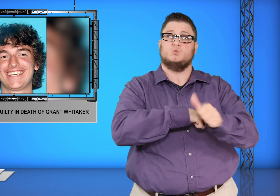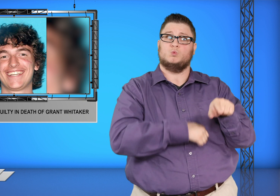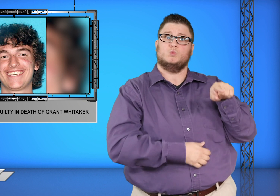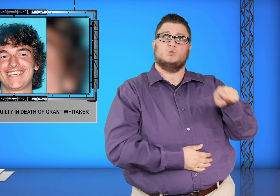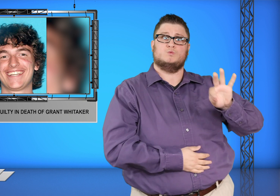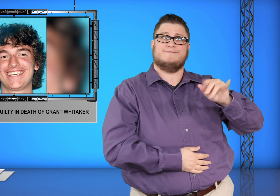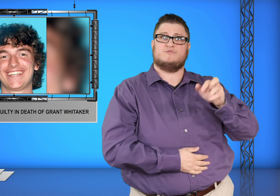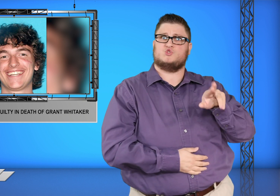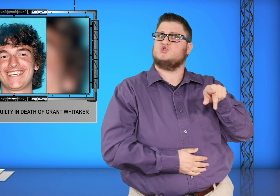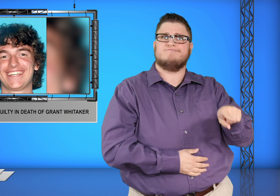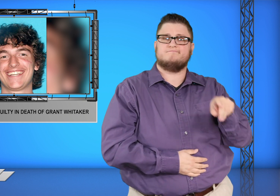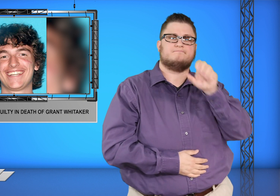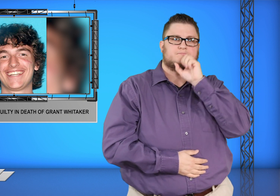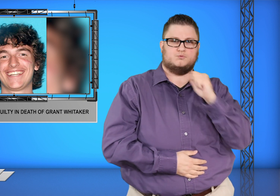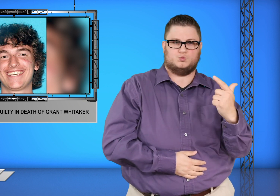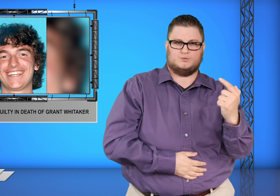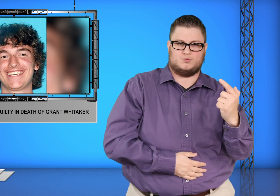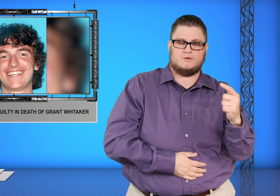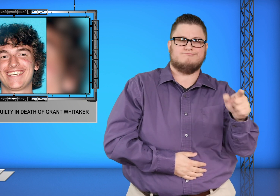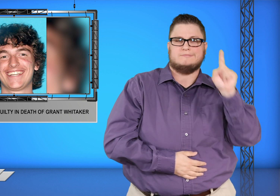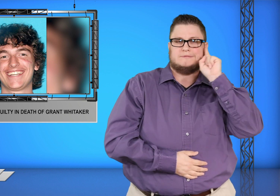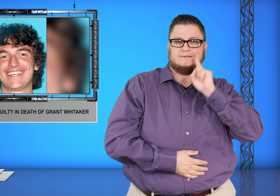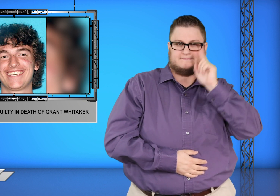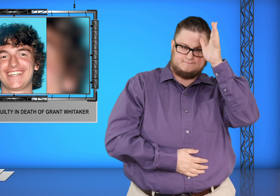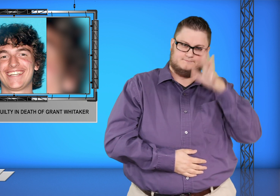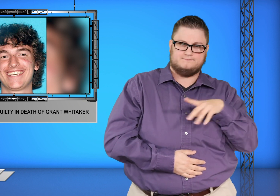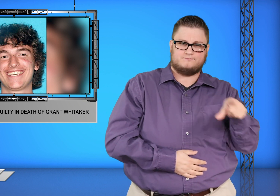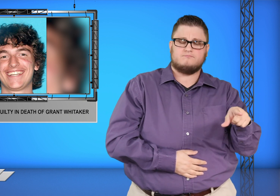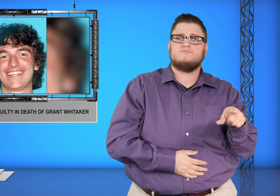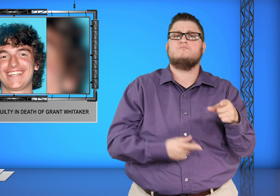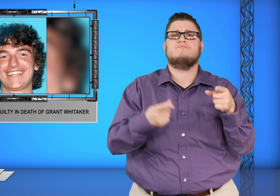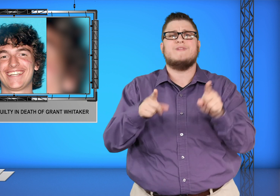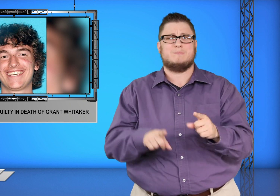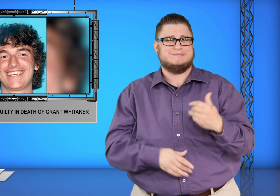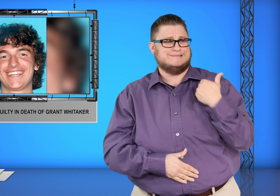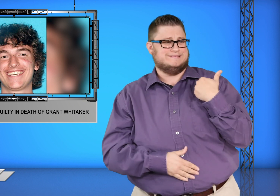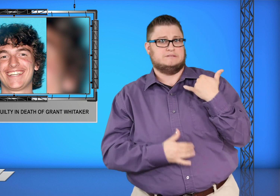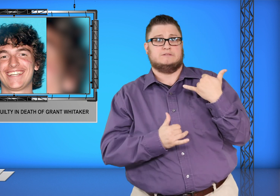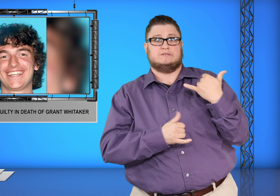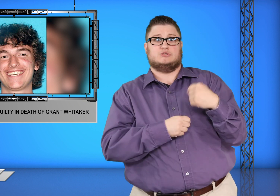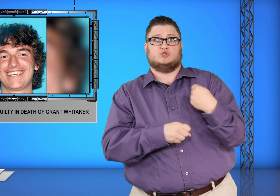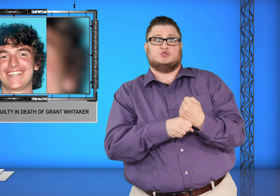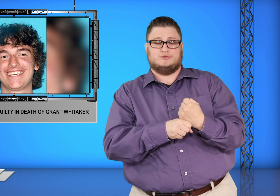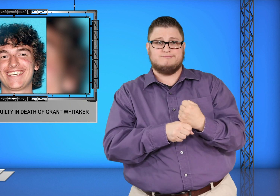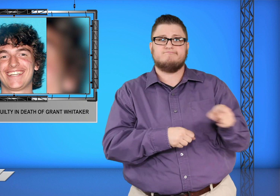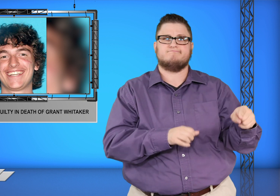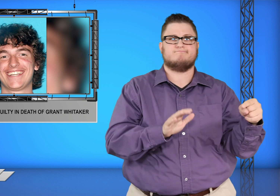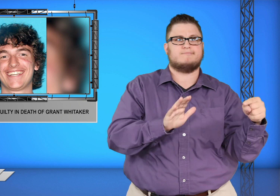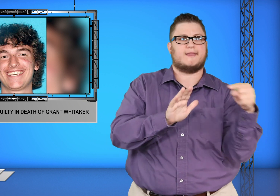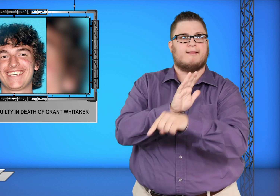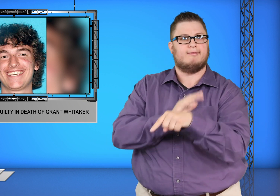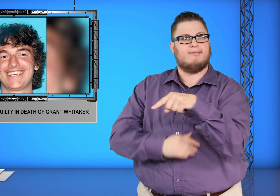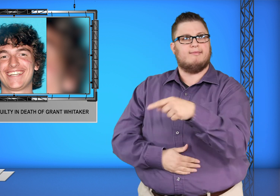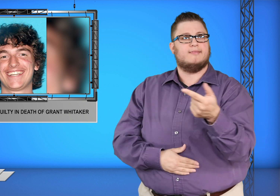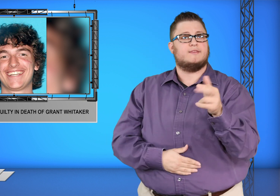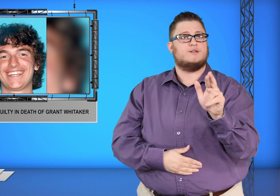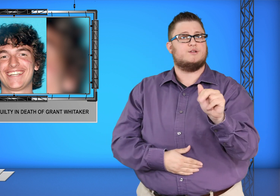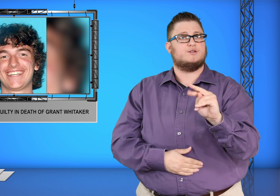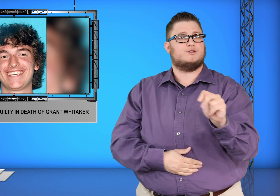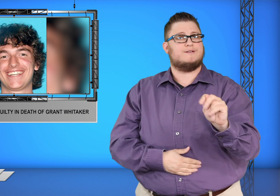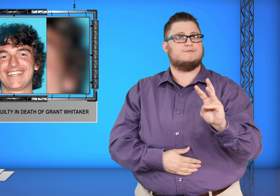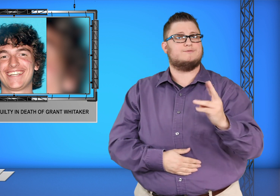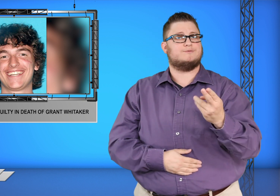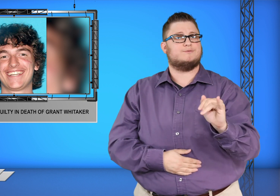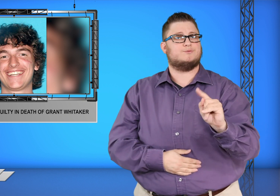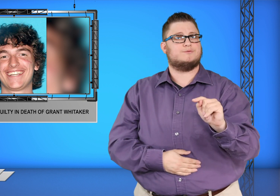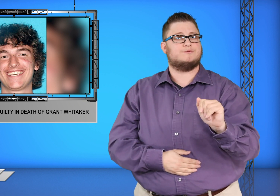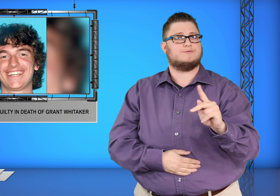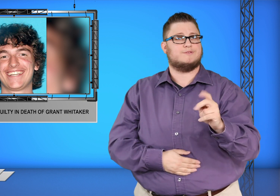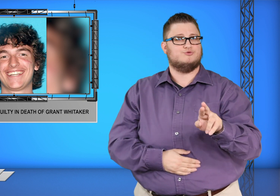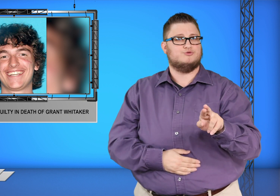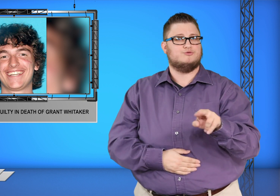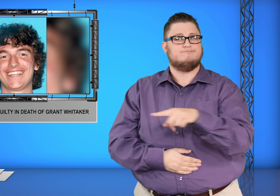Fisher is the 21-year-old deaf man accused of killing 25-year-old Grant Whitaker, another